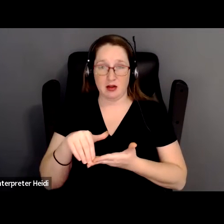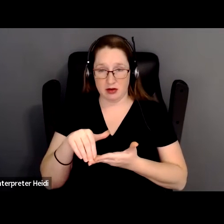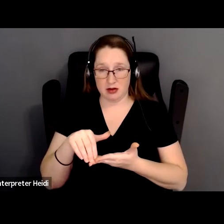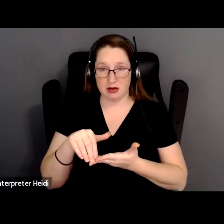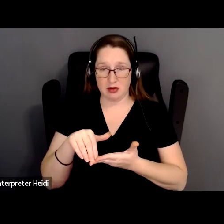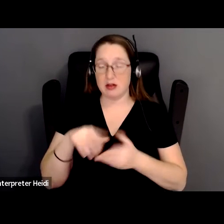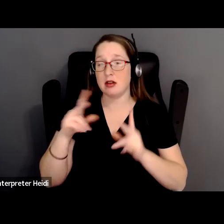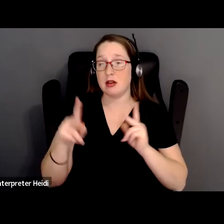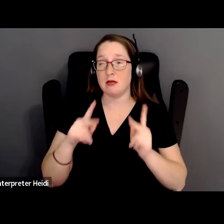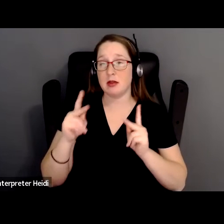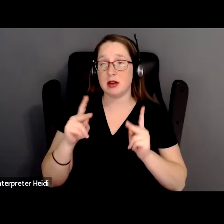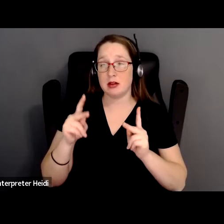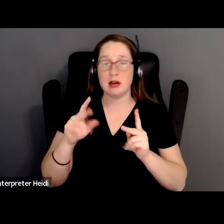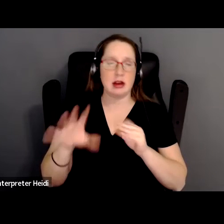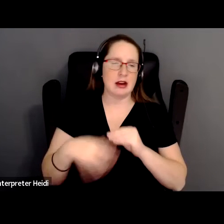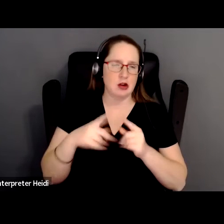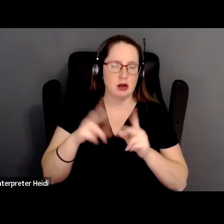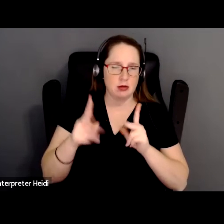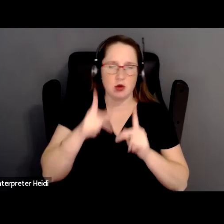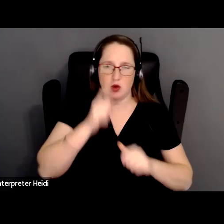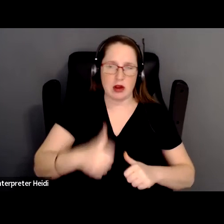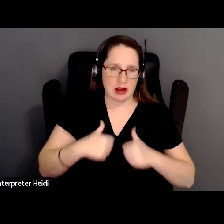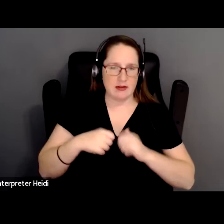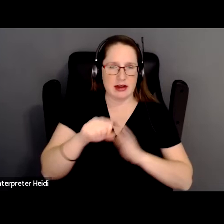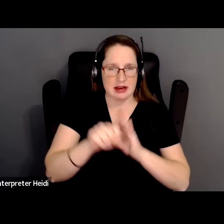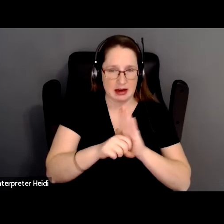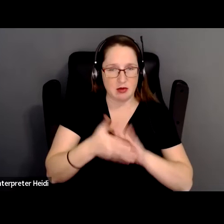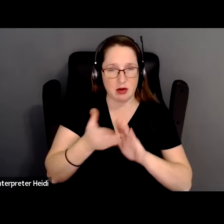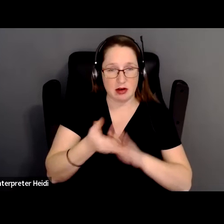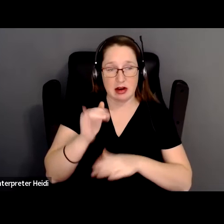The people, who, in addition to the people who lived in state, operated Idd settings,